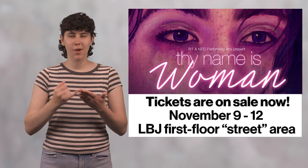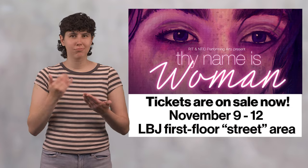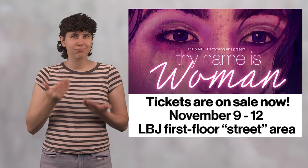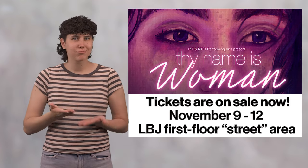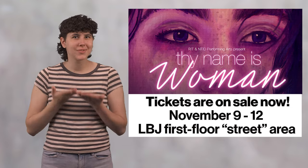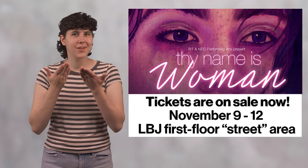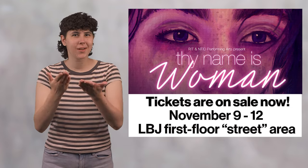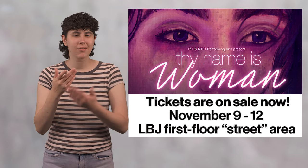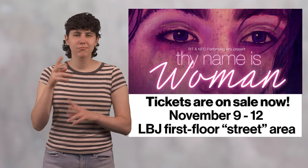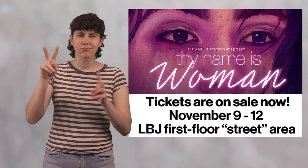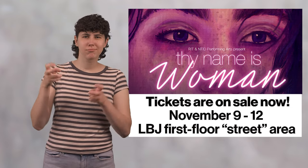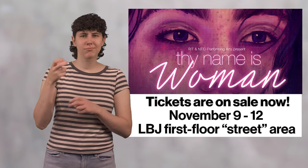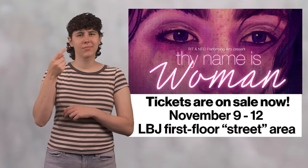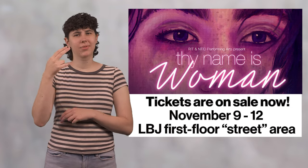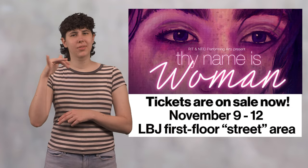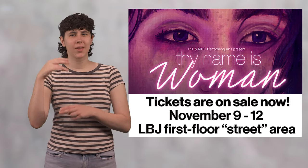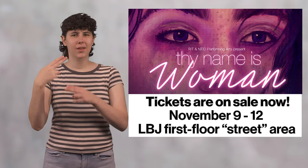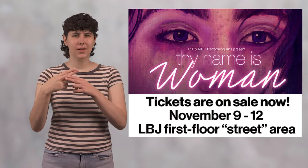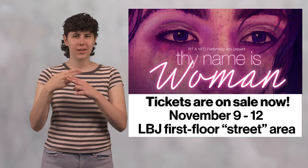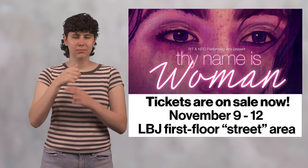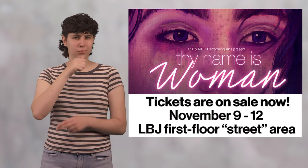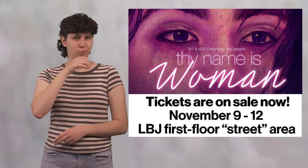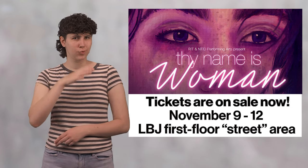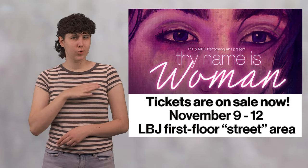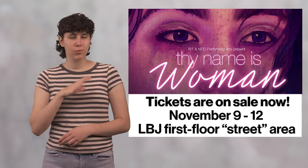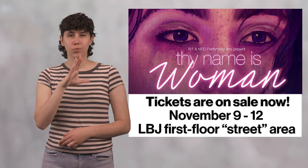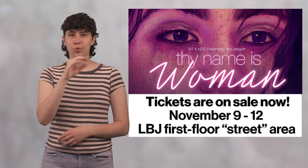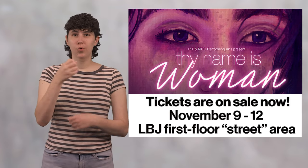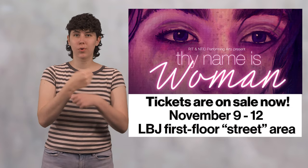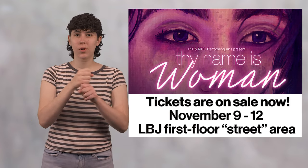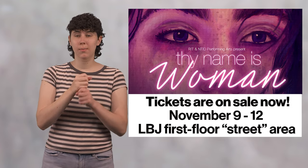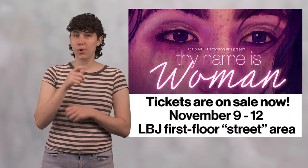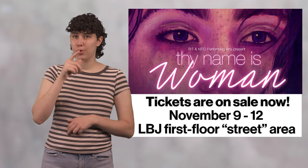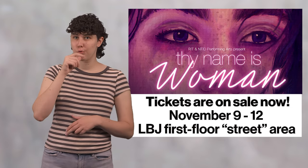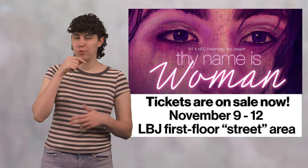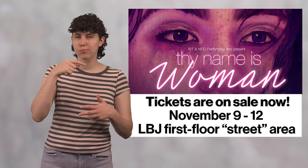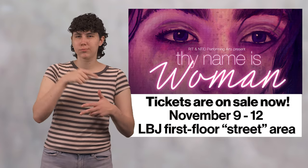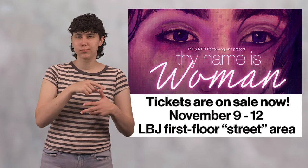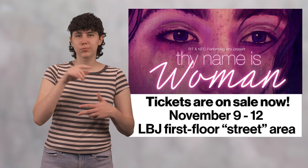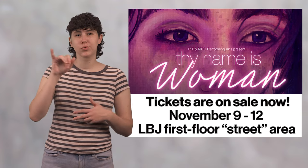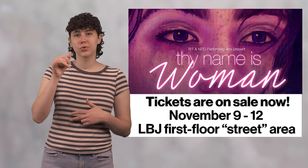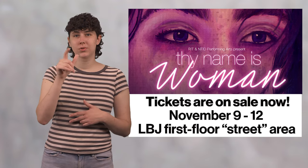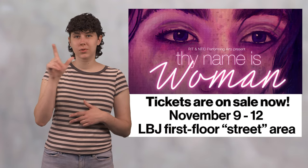RIT and NTID Performing Arts present "Thy Name is Woman,”